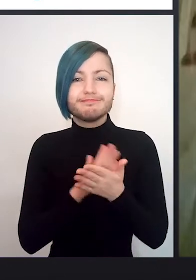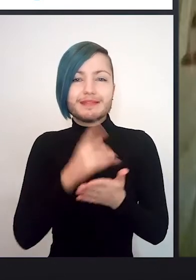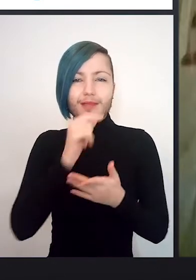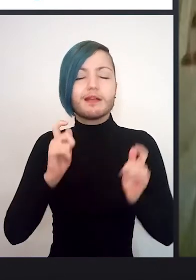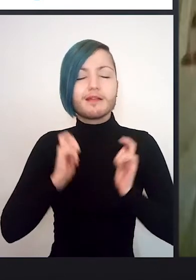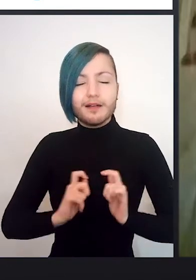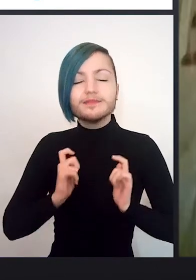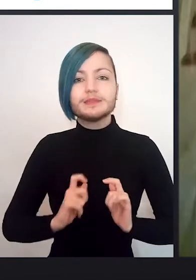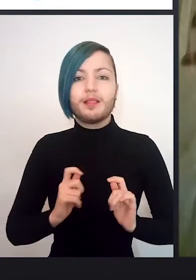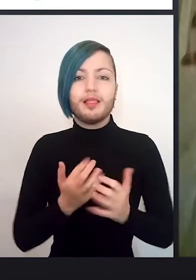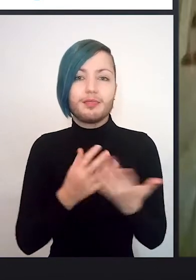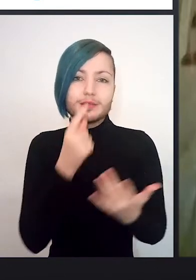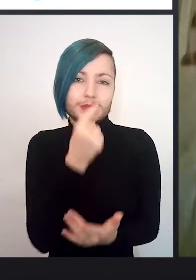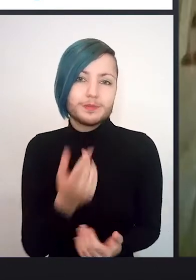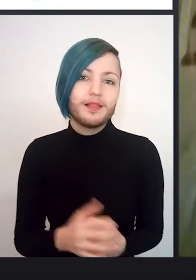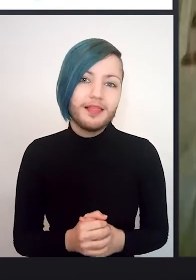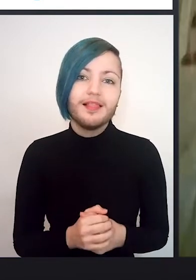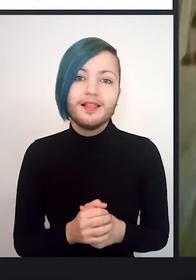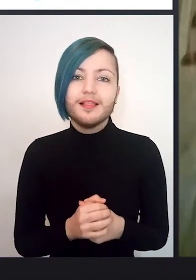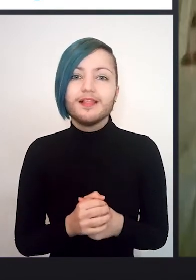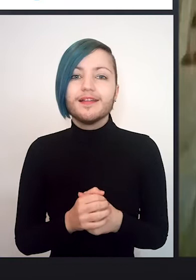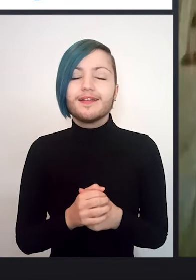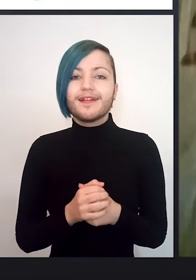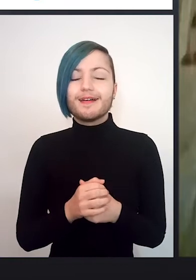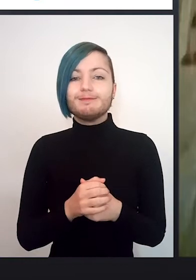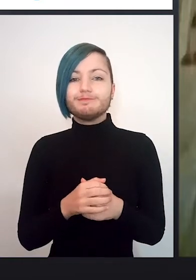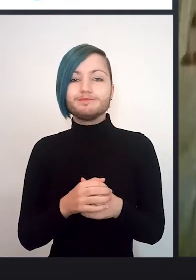so you can make things as comfortable as possible in the back seat of the car.